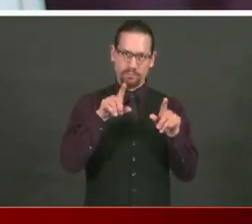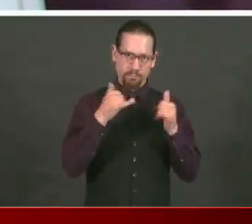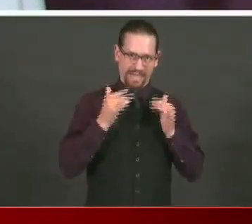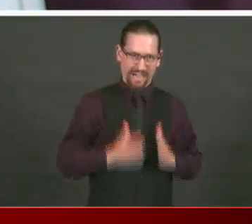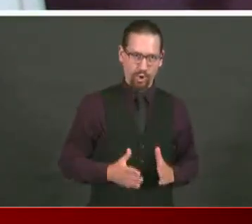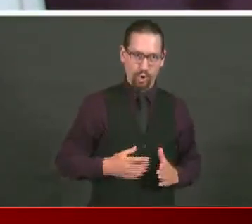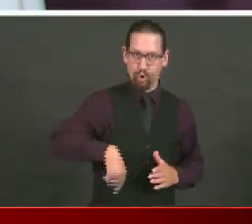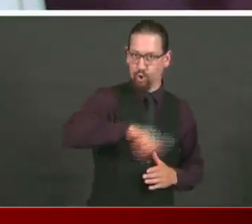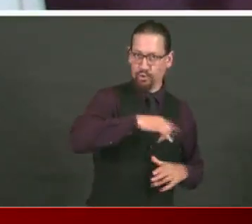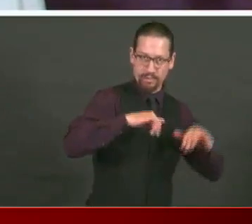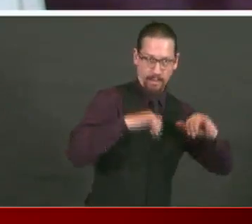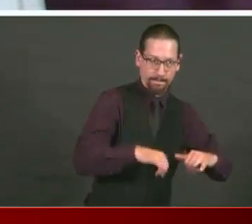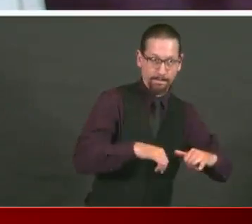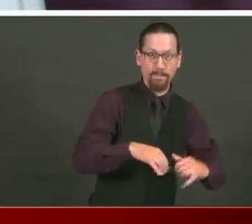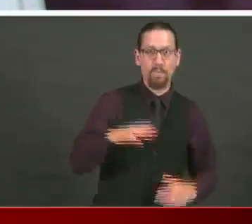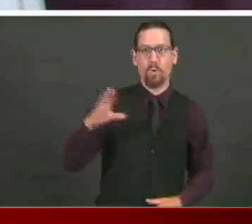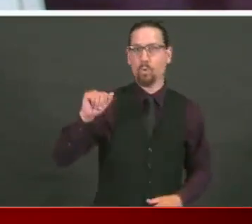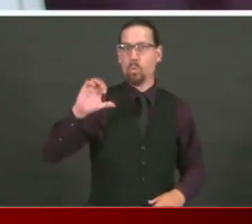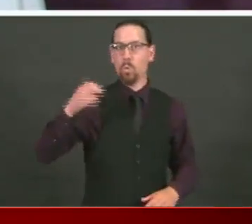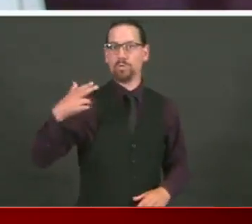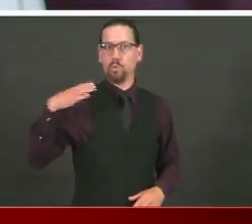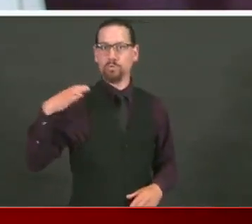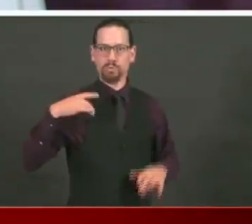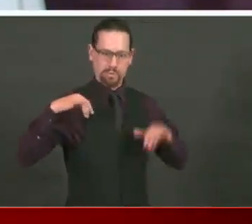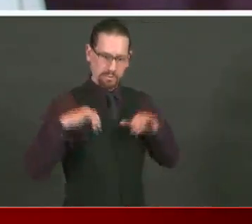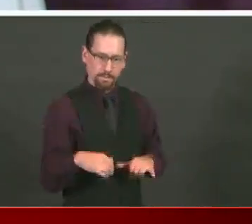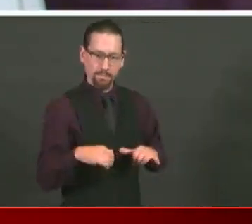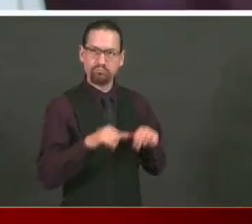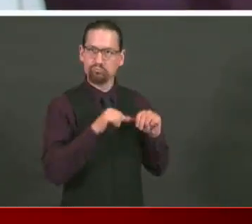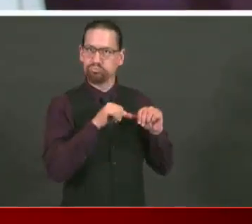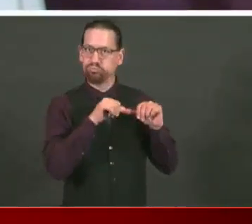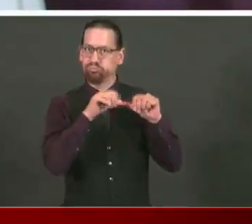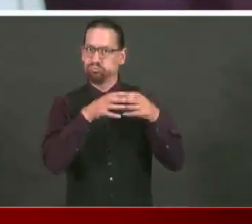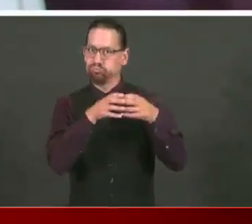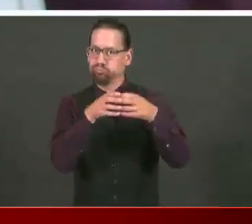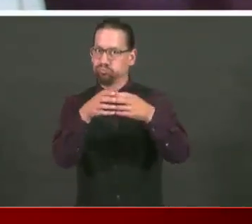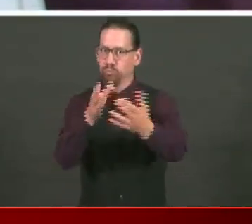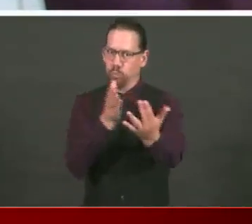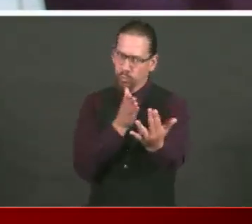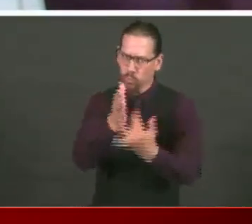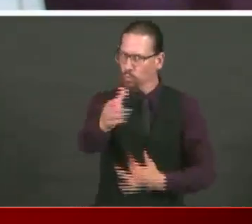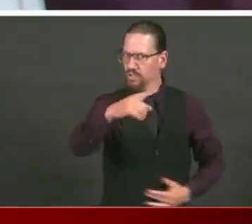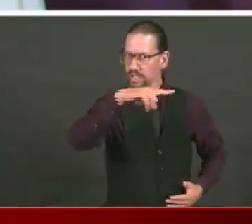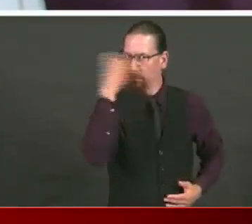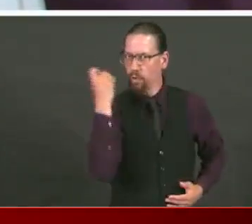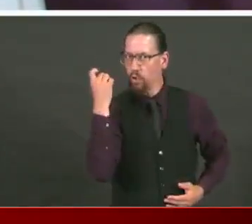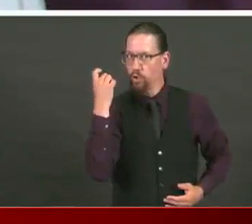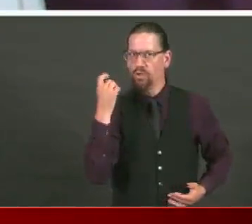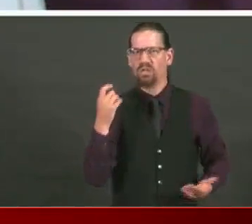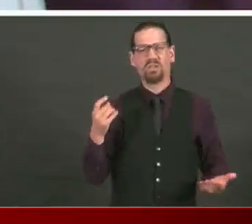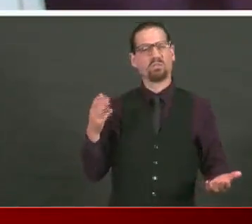THAT MATTERS A LOT BECAUSE IF SOMEBODY GETS SICK, WE WANT TO CONTAIN IT TO THAT GROUP.